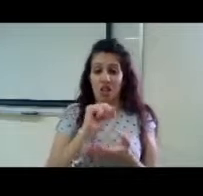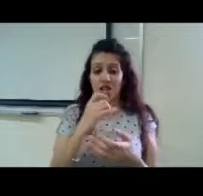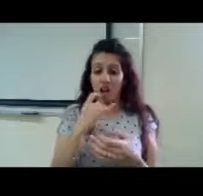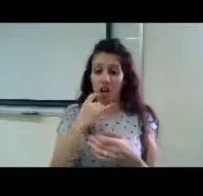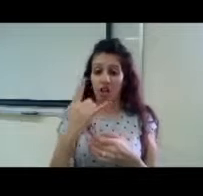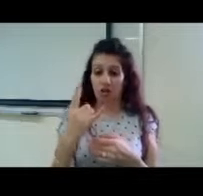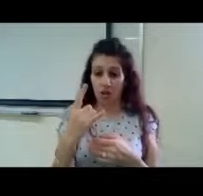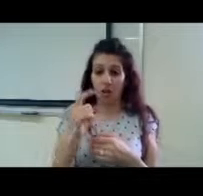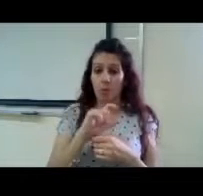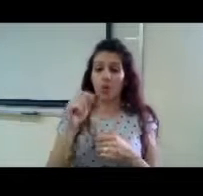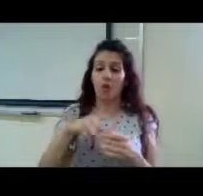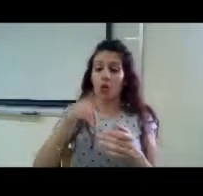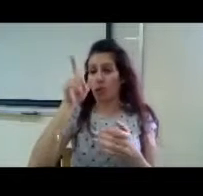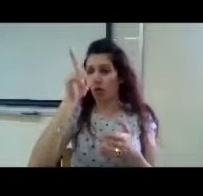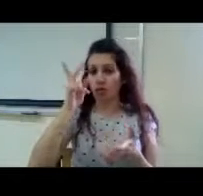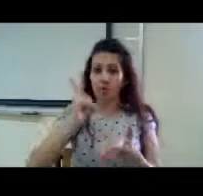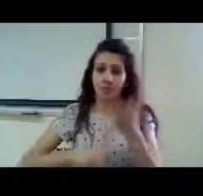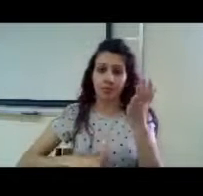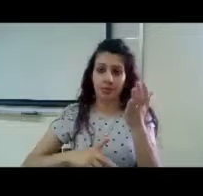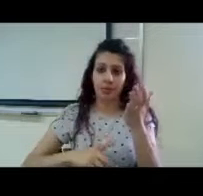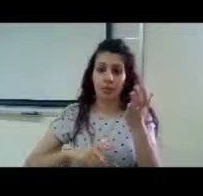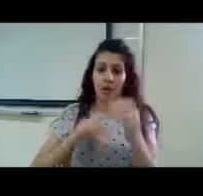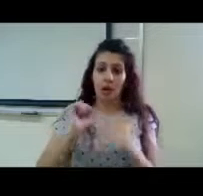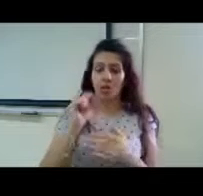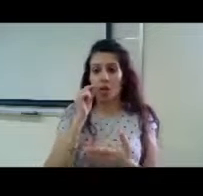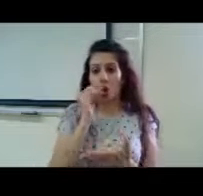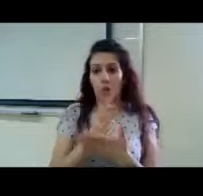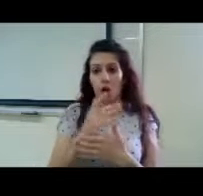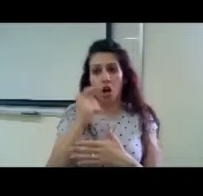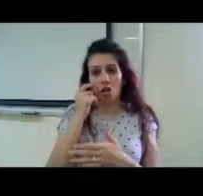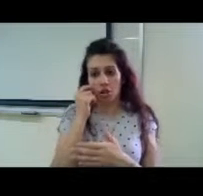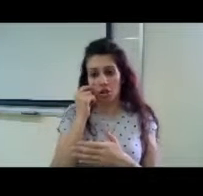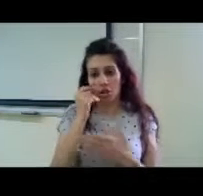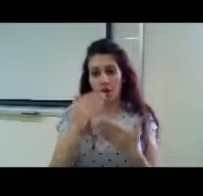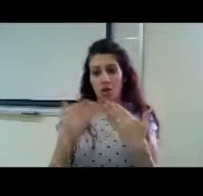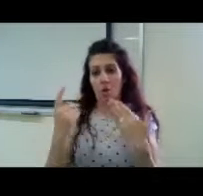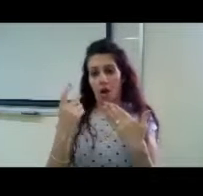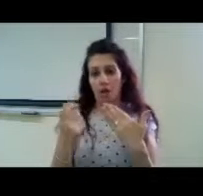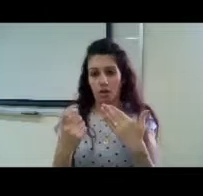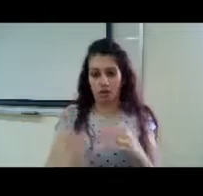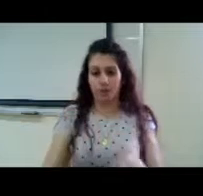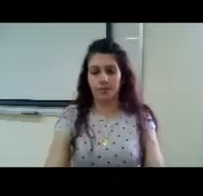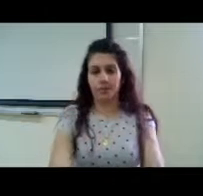ordinality opiate her cope and as fast Joey and the Opera Rock'em machine will